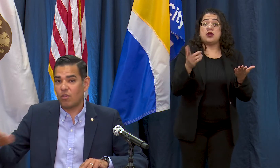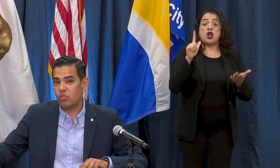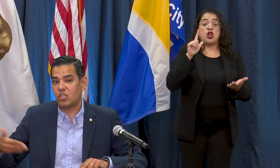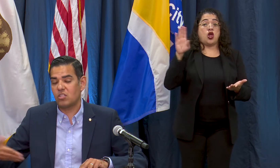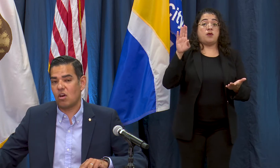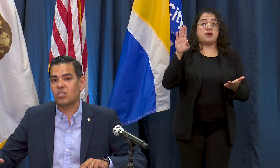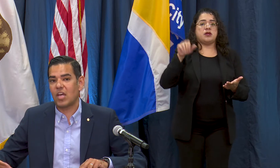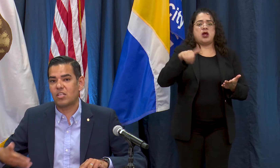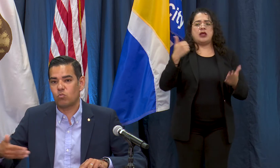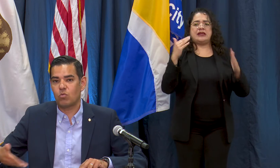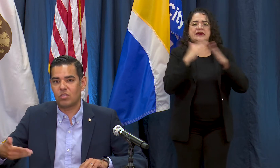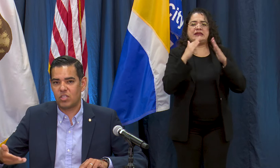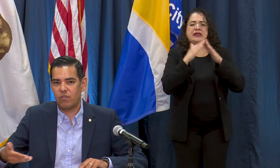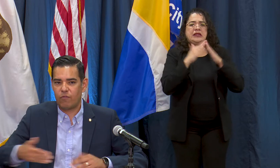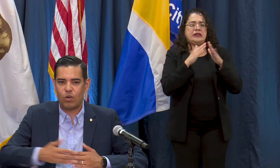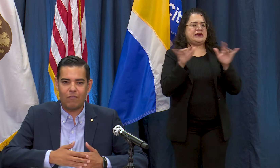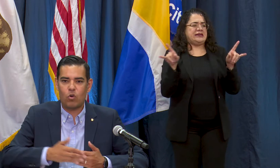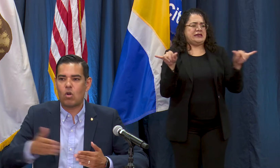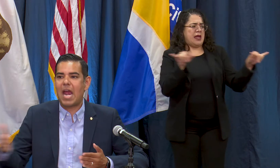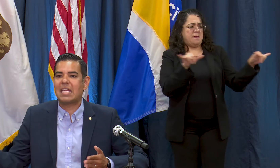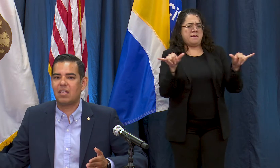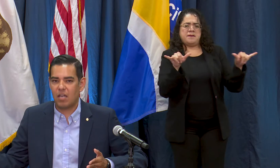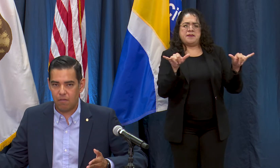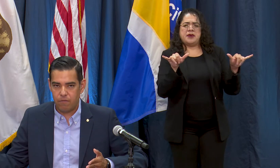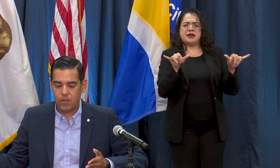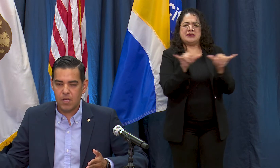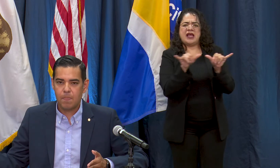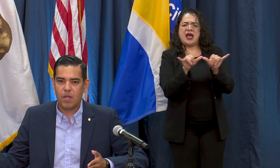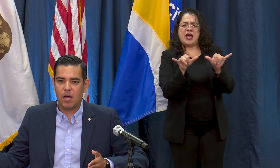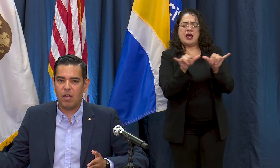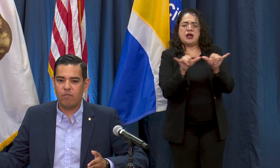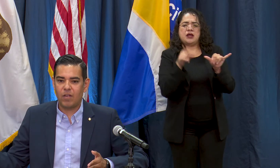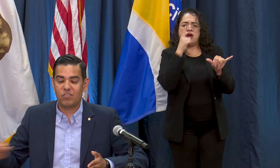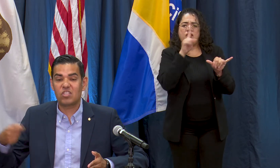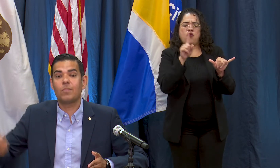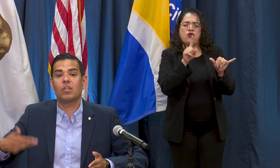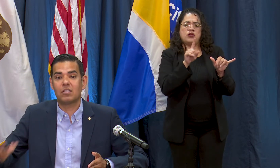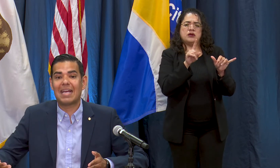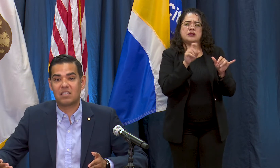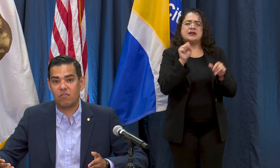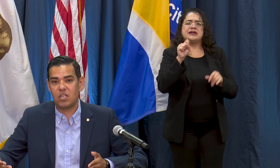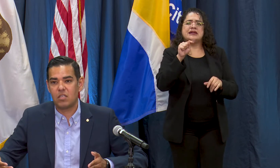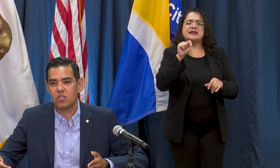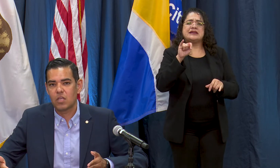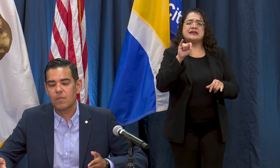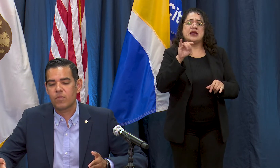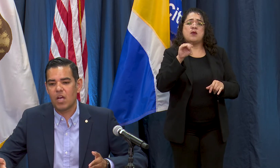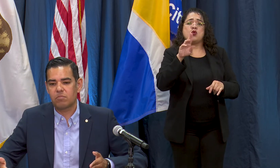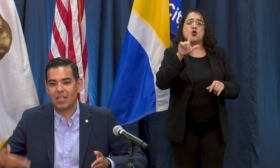other cities our size would receive for a variety of stimulus activities to